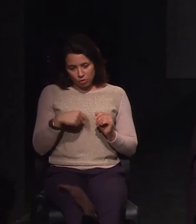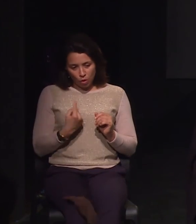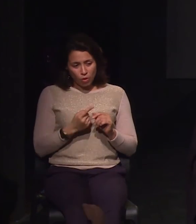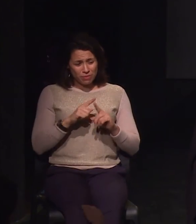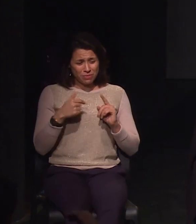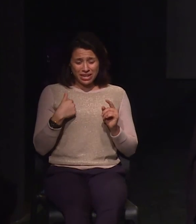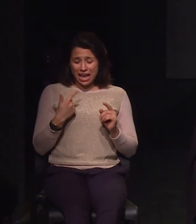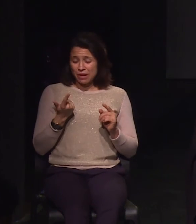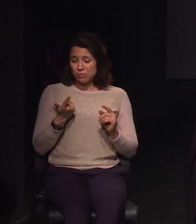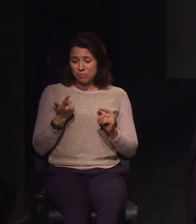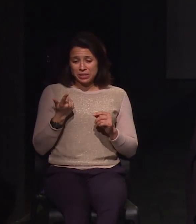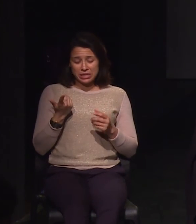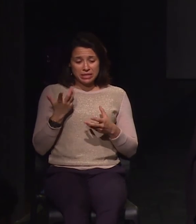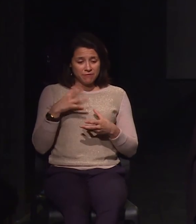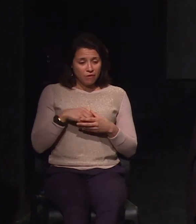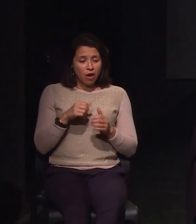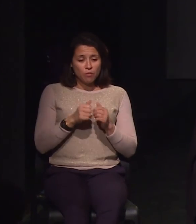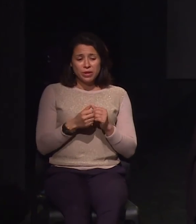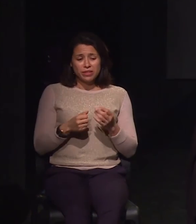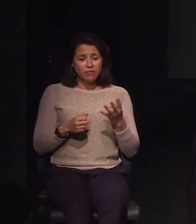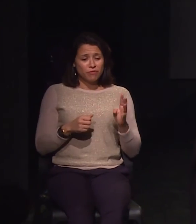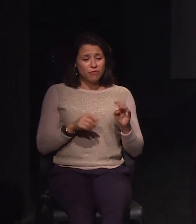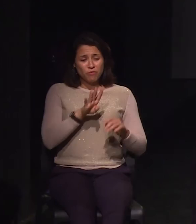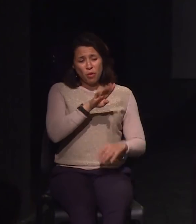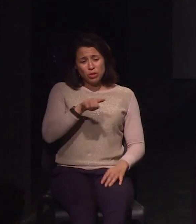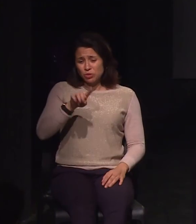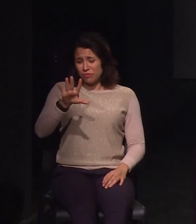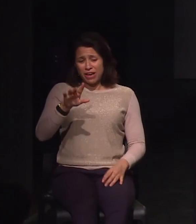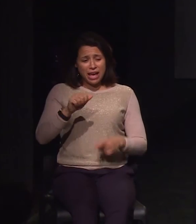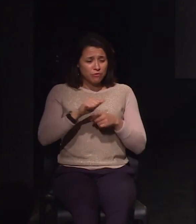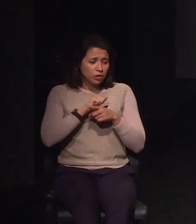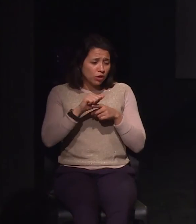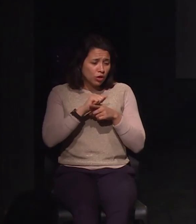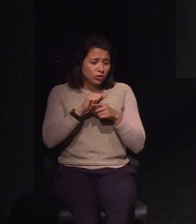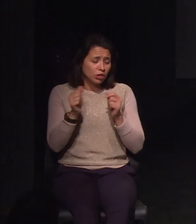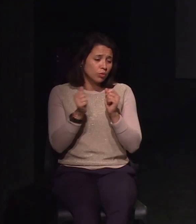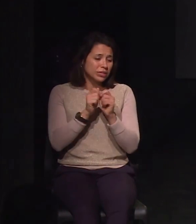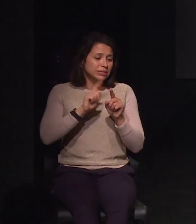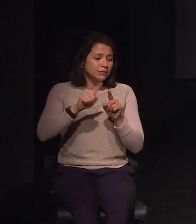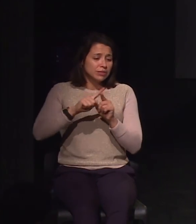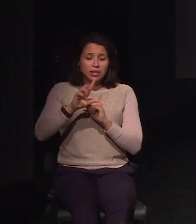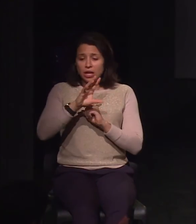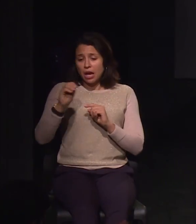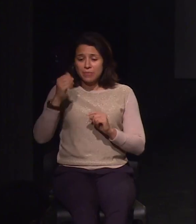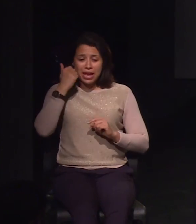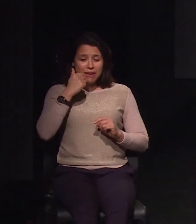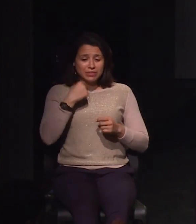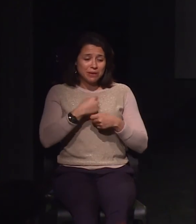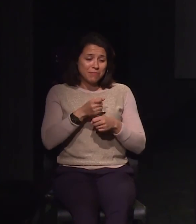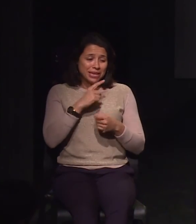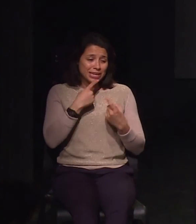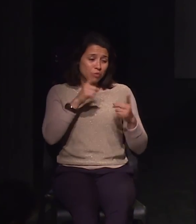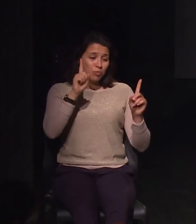five rehearsals with different companies each day, making it work like that, like young musicians –